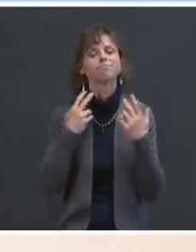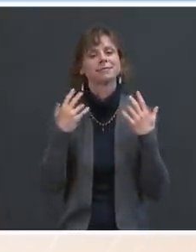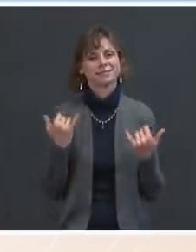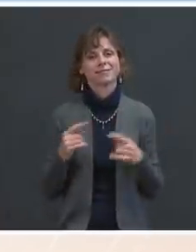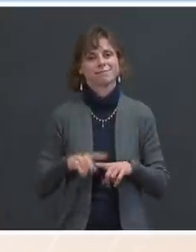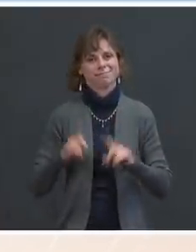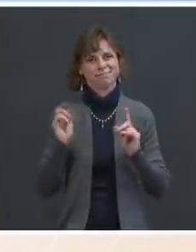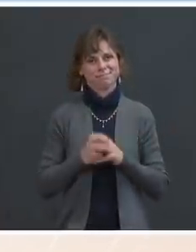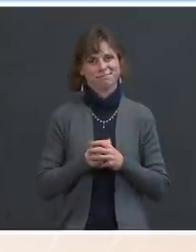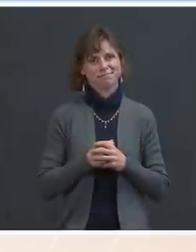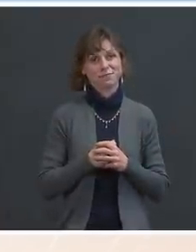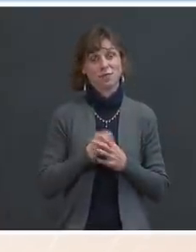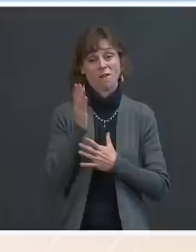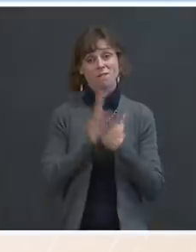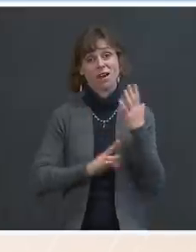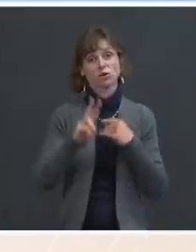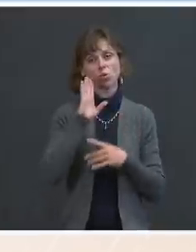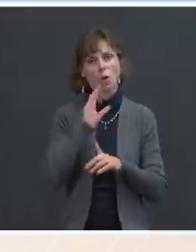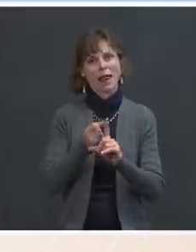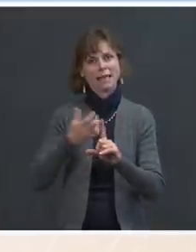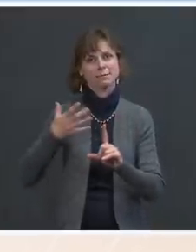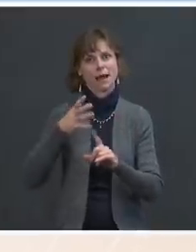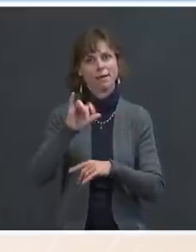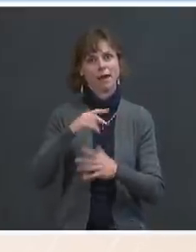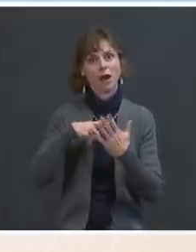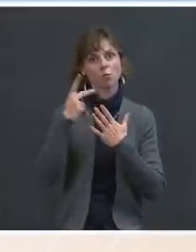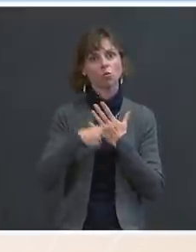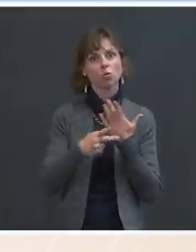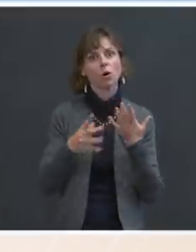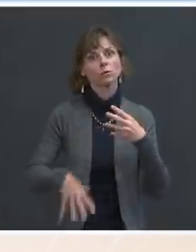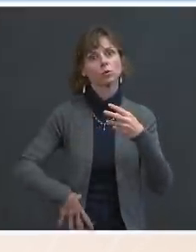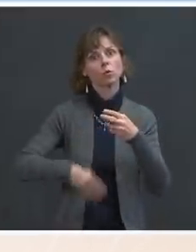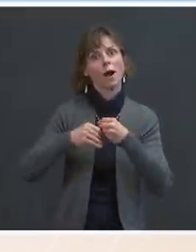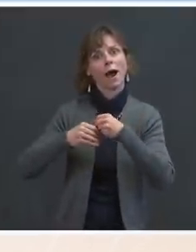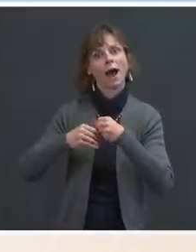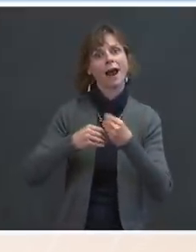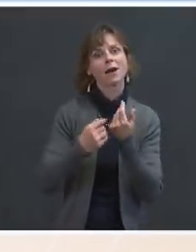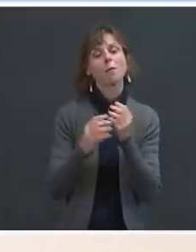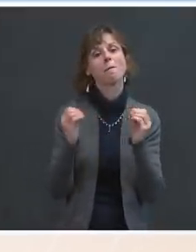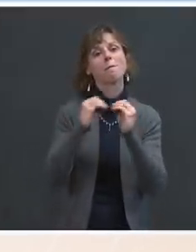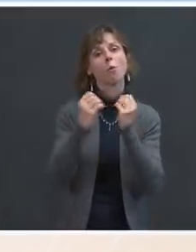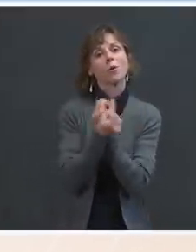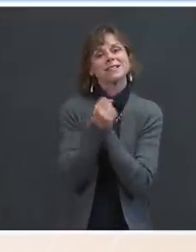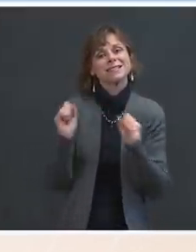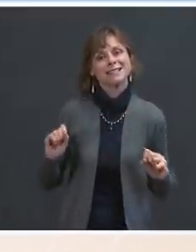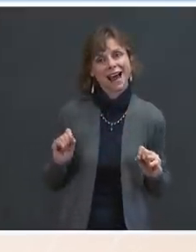the CAM program to expand safe and legal avenues for -- to the United States.